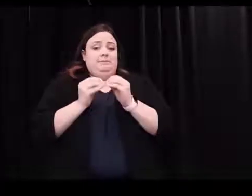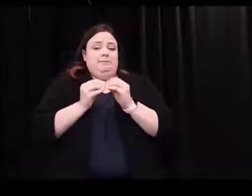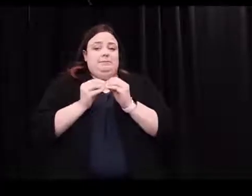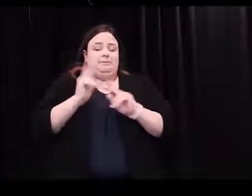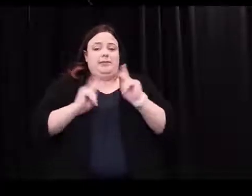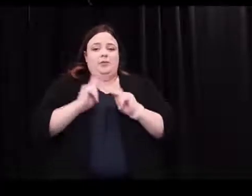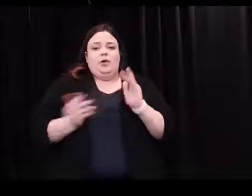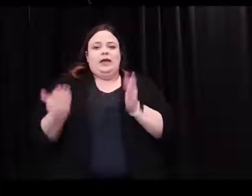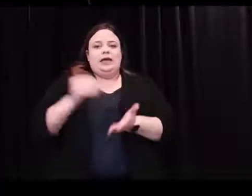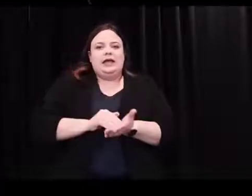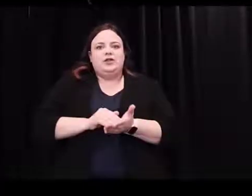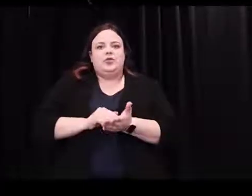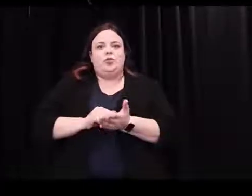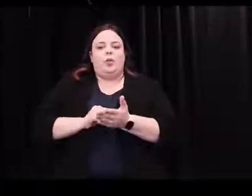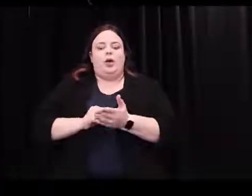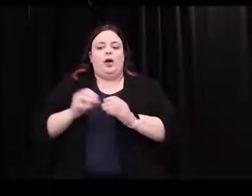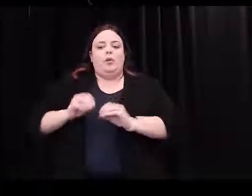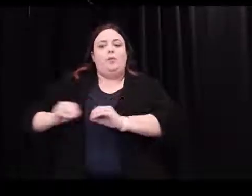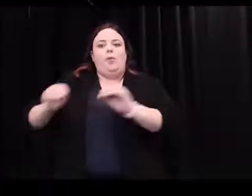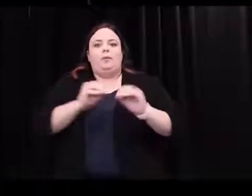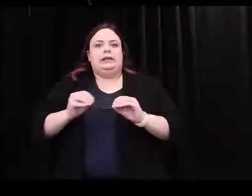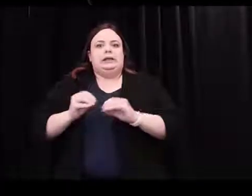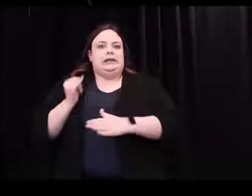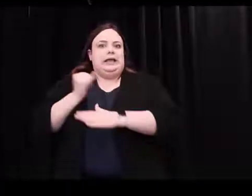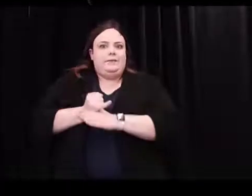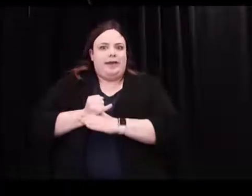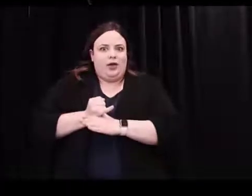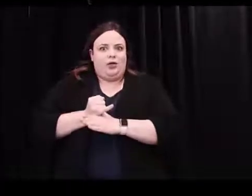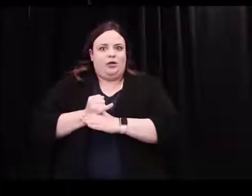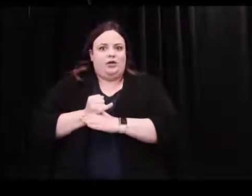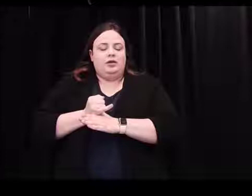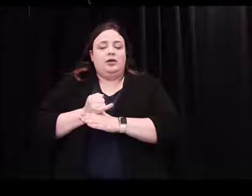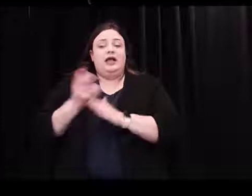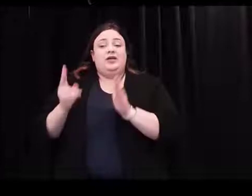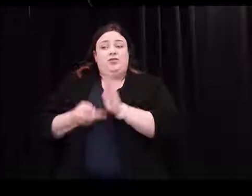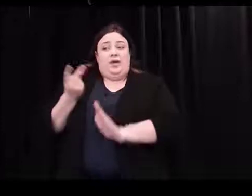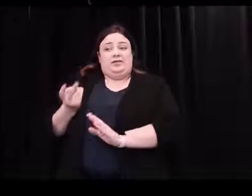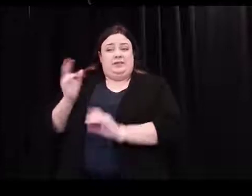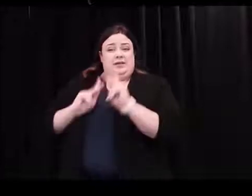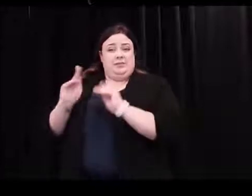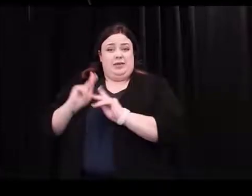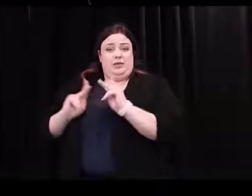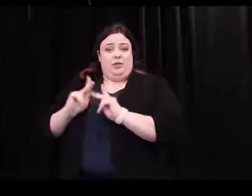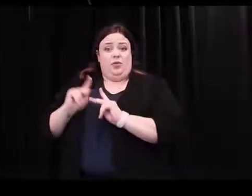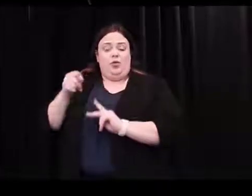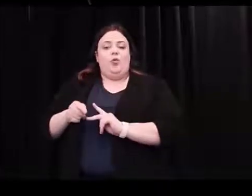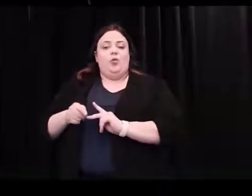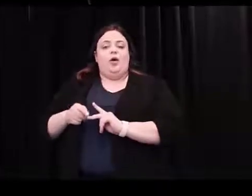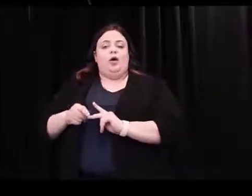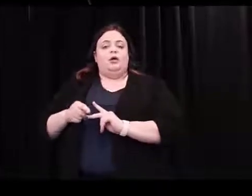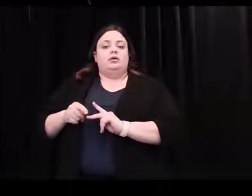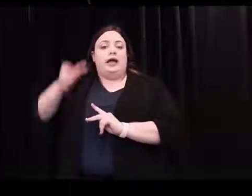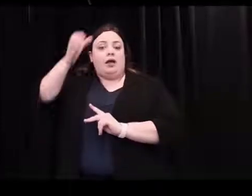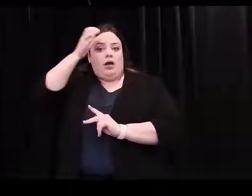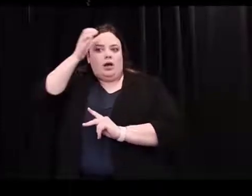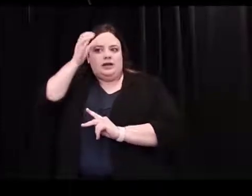mobility impaired. And there are twice as many again people who are cognitively impaired. And